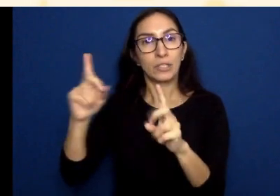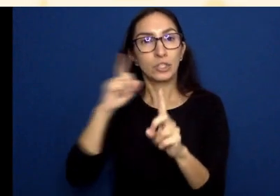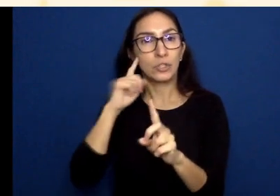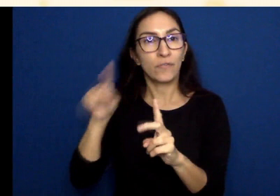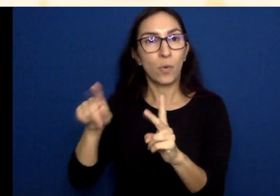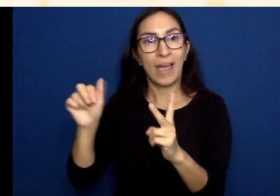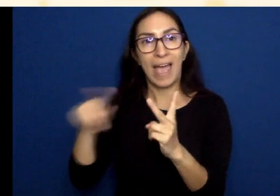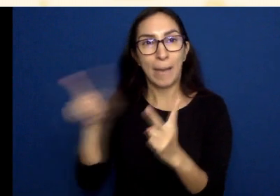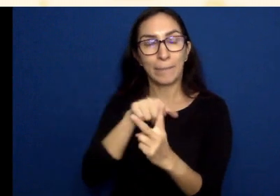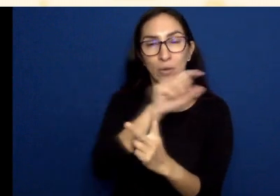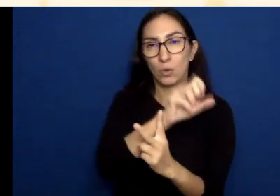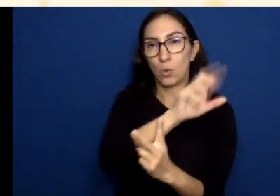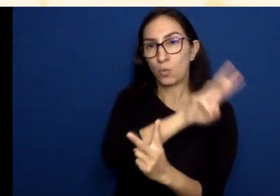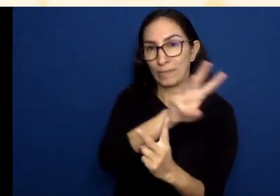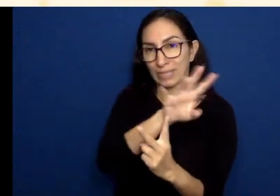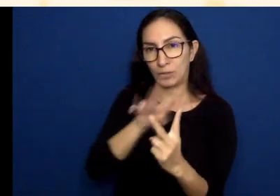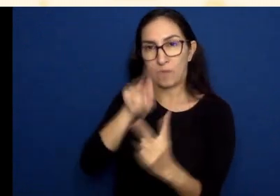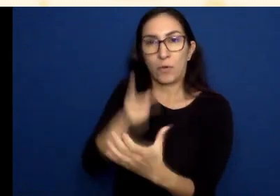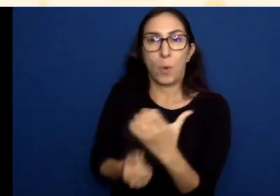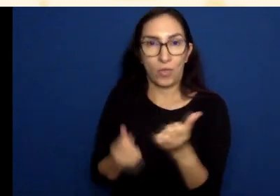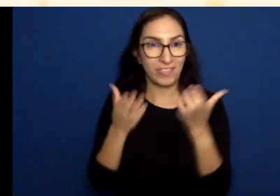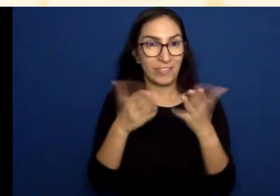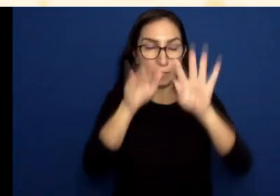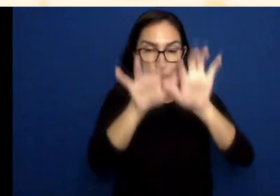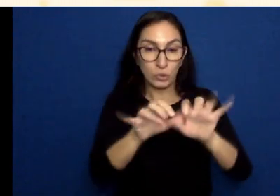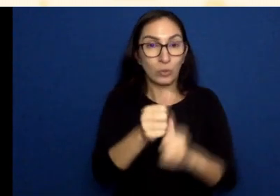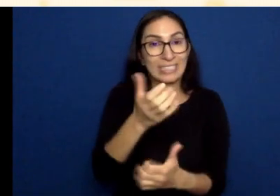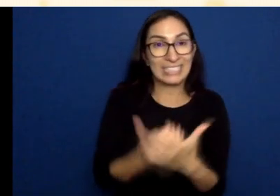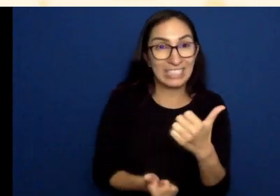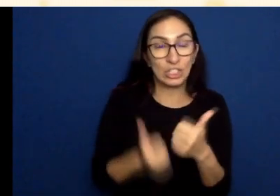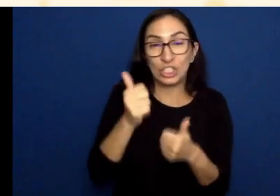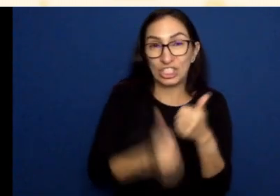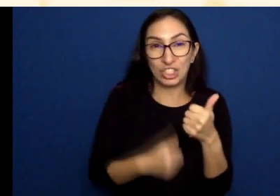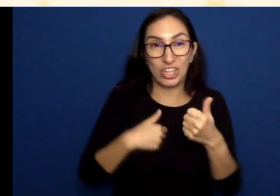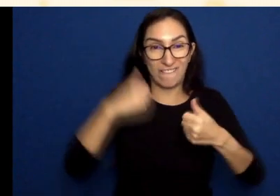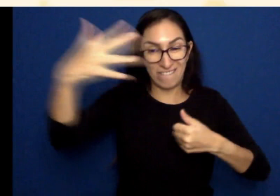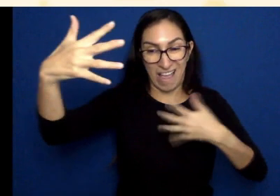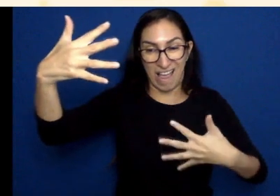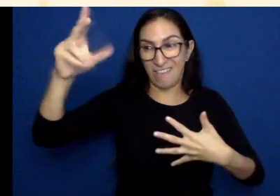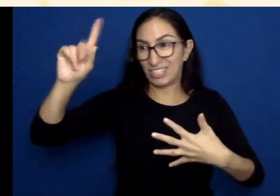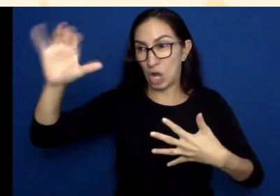on WCAG 2.1, mobile sites versus native apps, hybrid native apps, and the two methodologies.